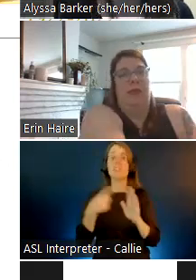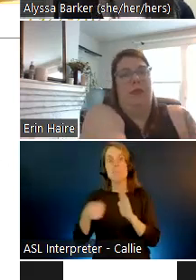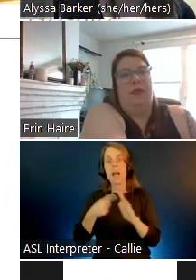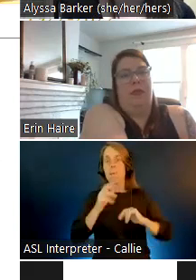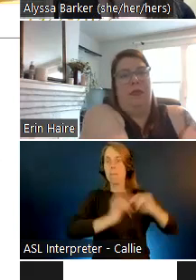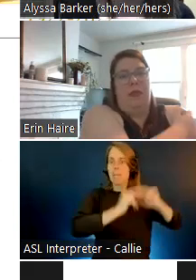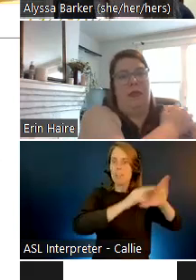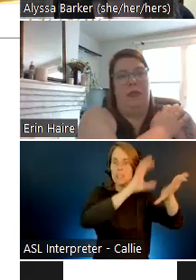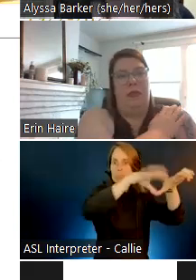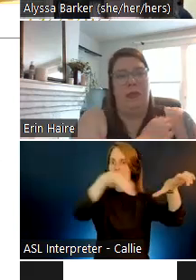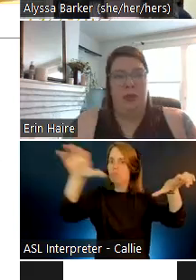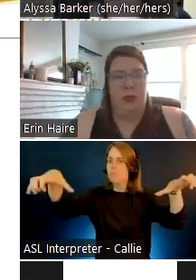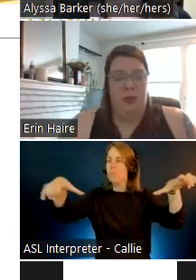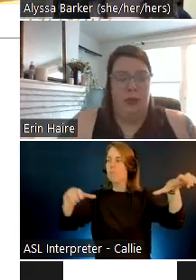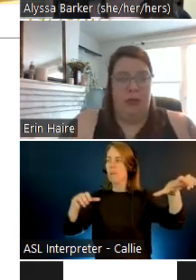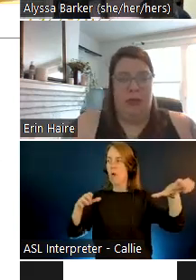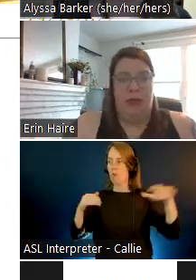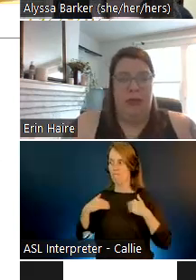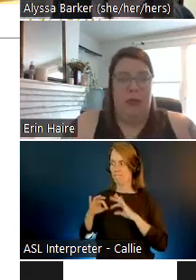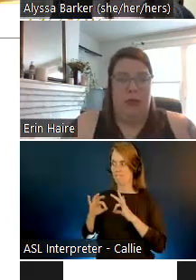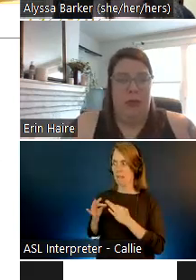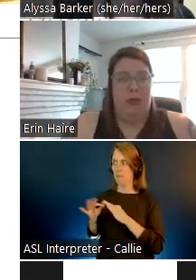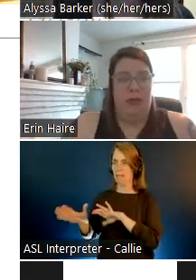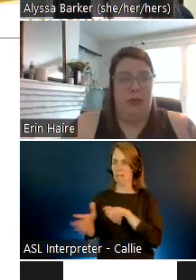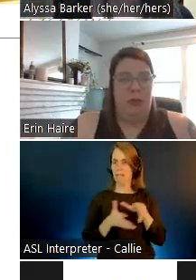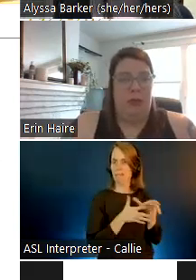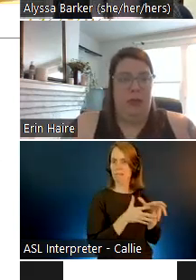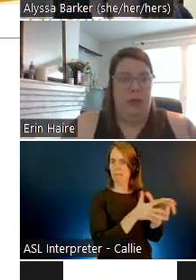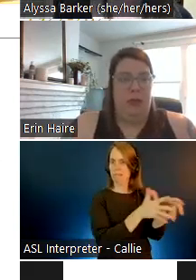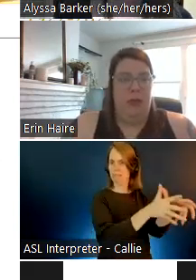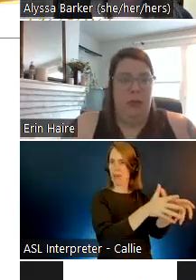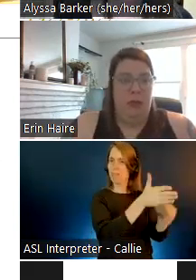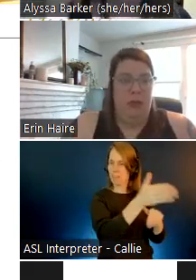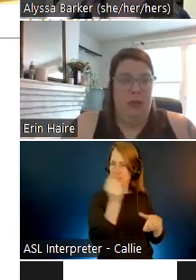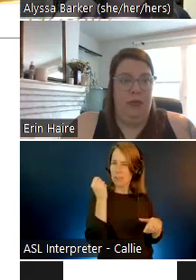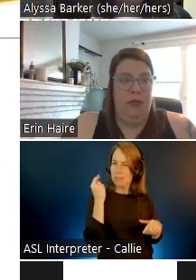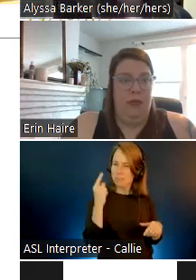to certain parts of the property um and we also see it with people with disabilities being um